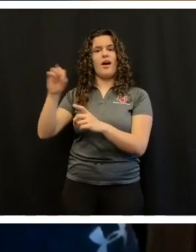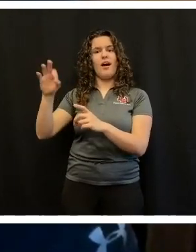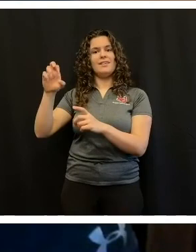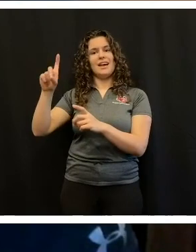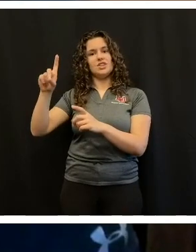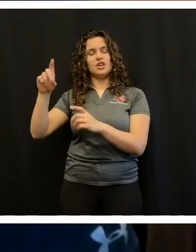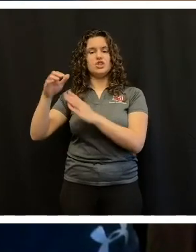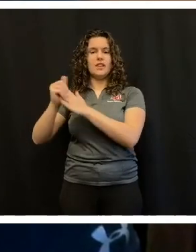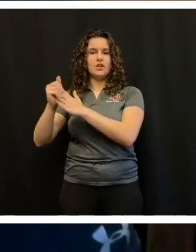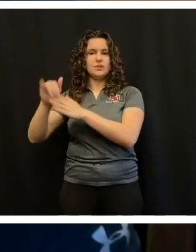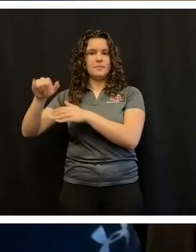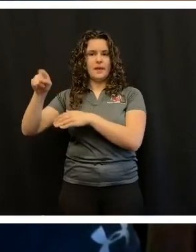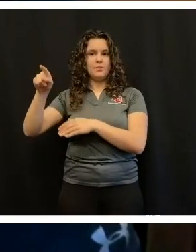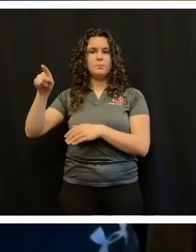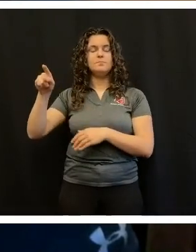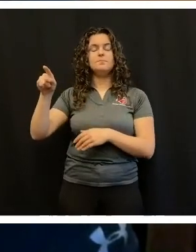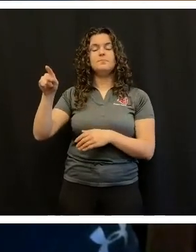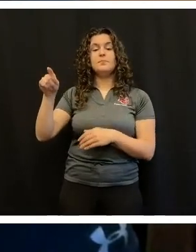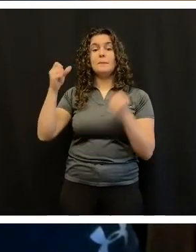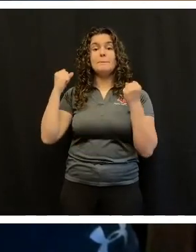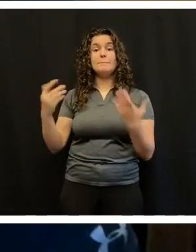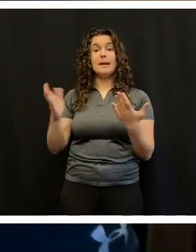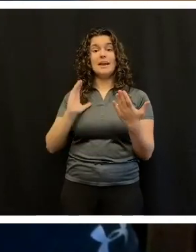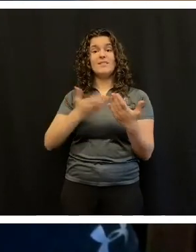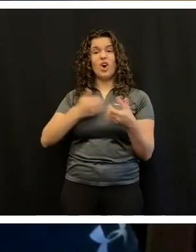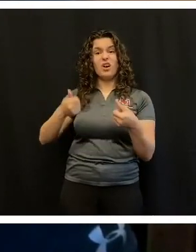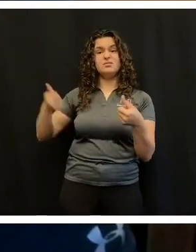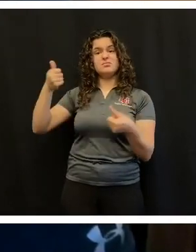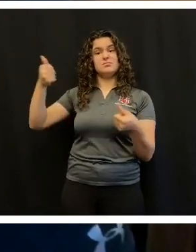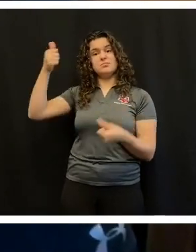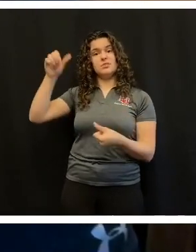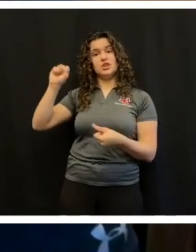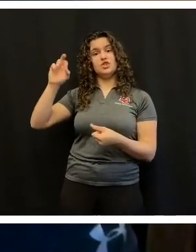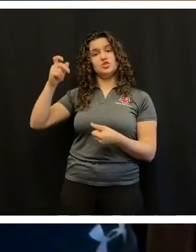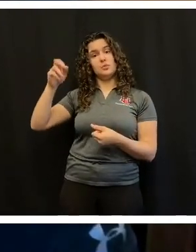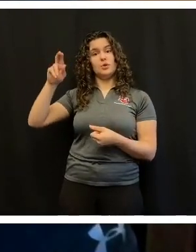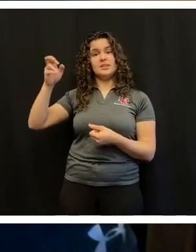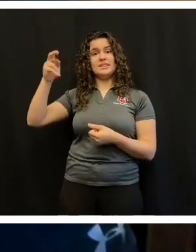where many of our superintendents and associate superintendents for curriculum instruction